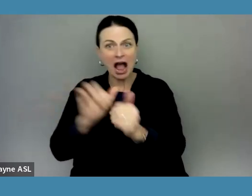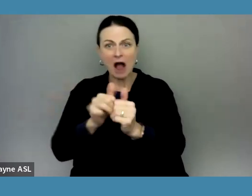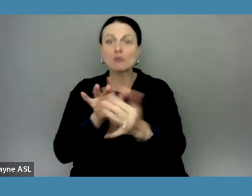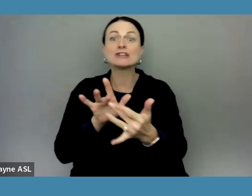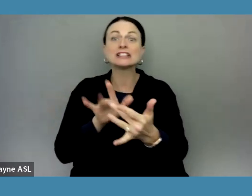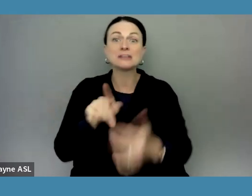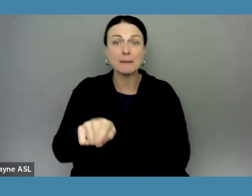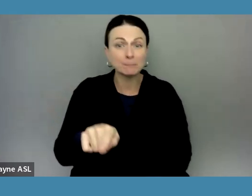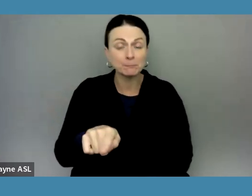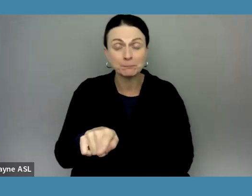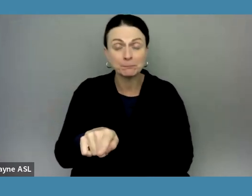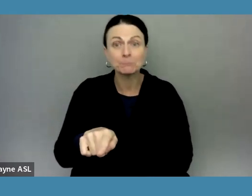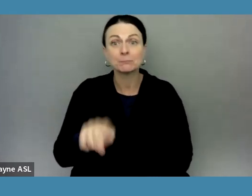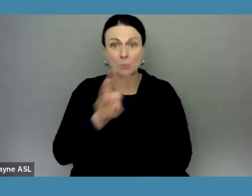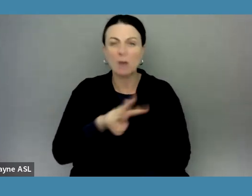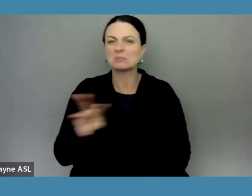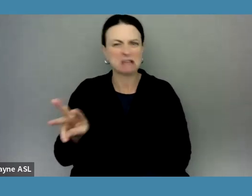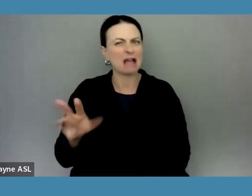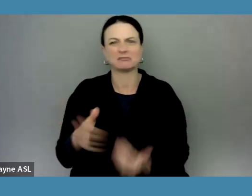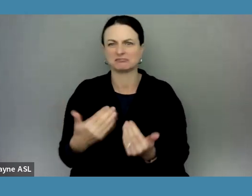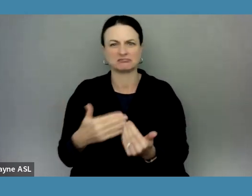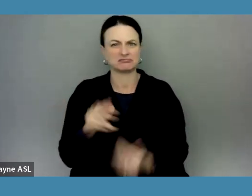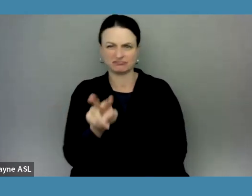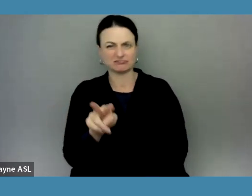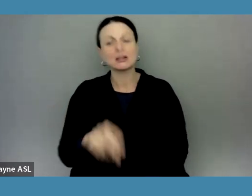And they will be helpful in helping you